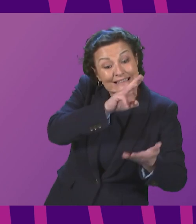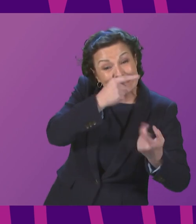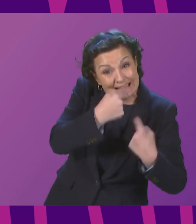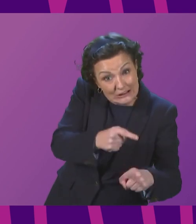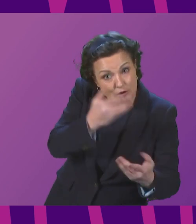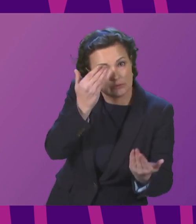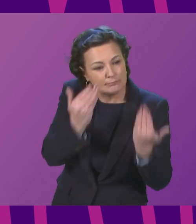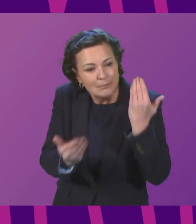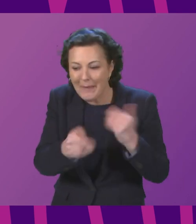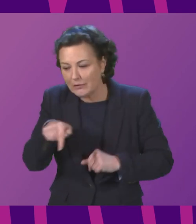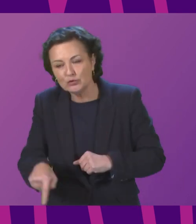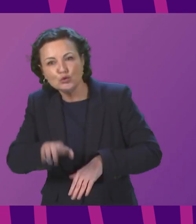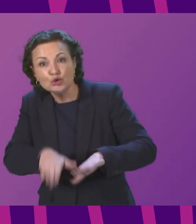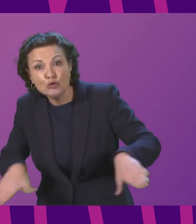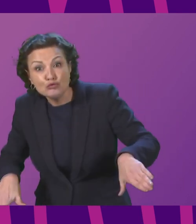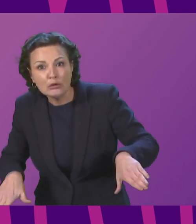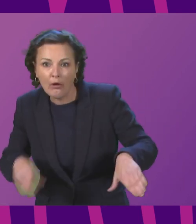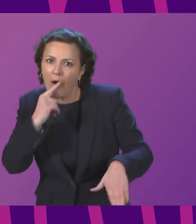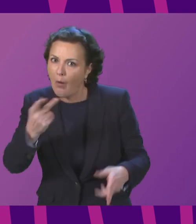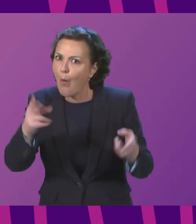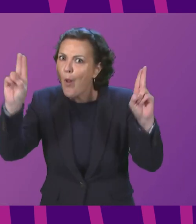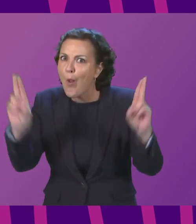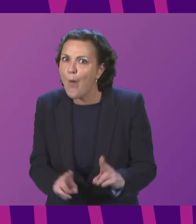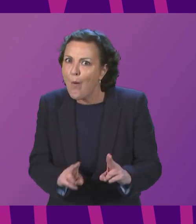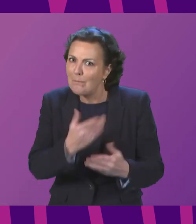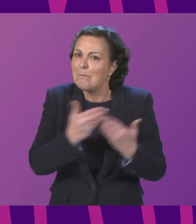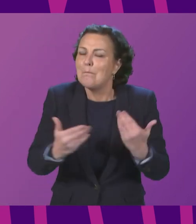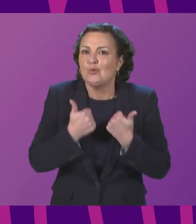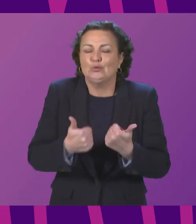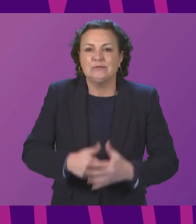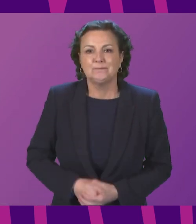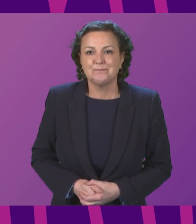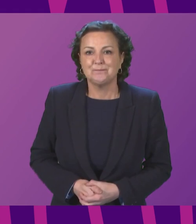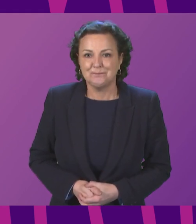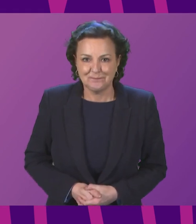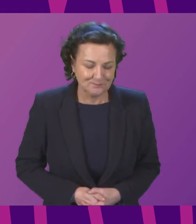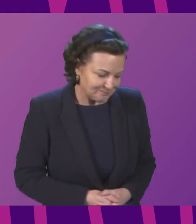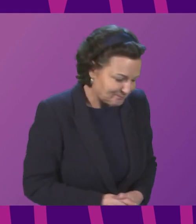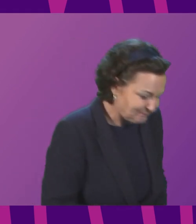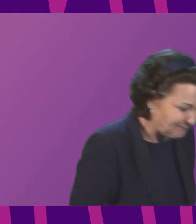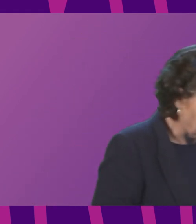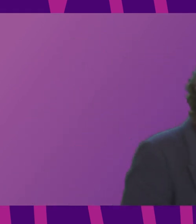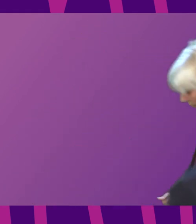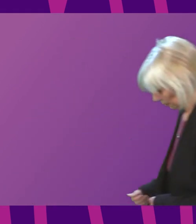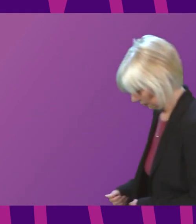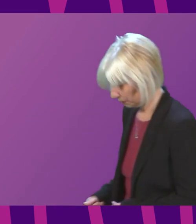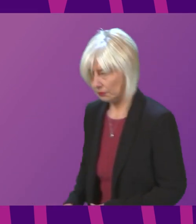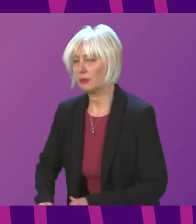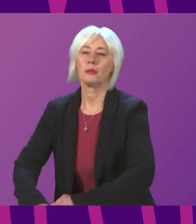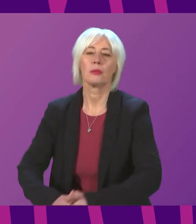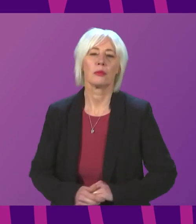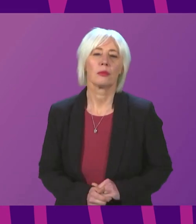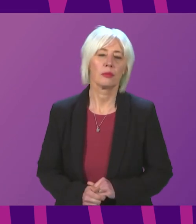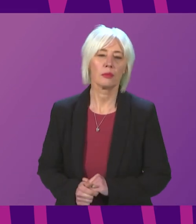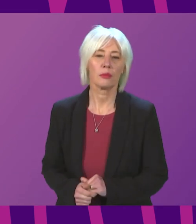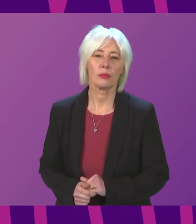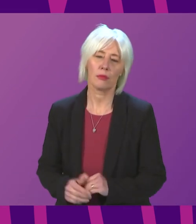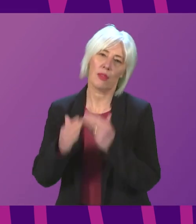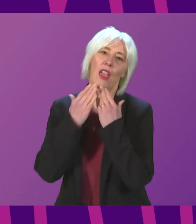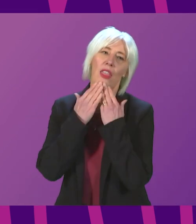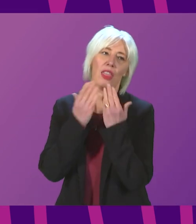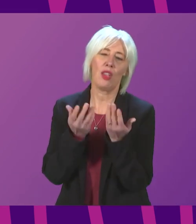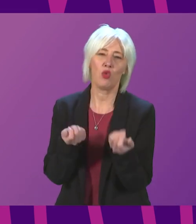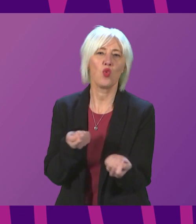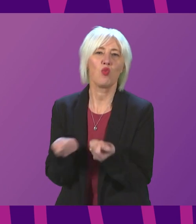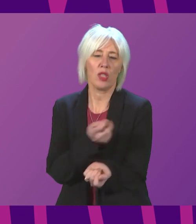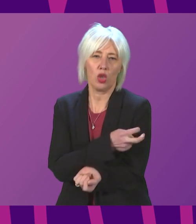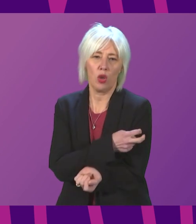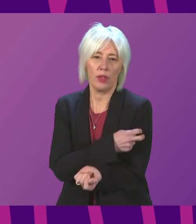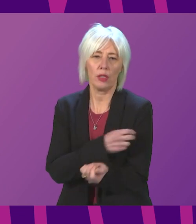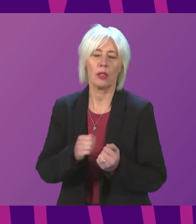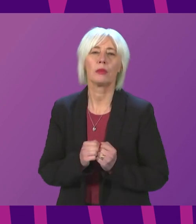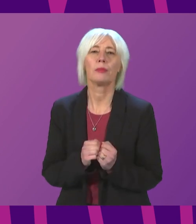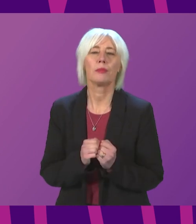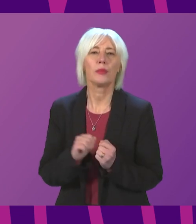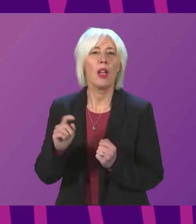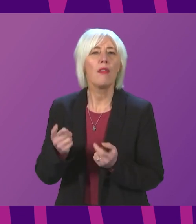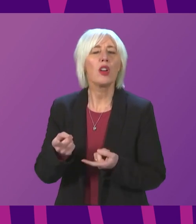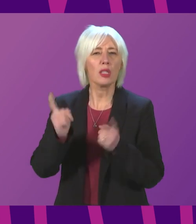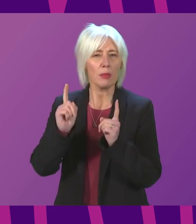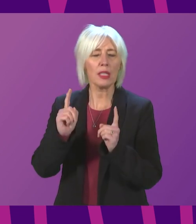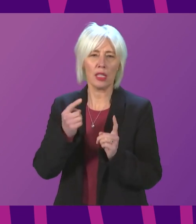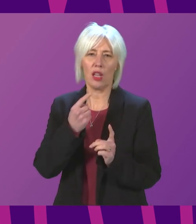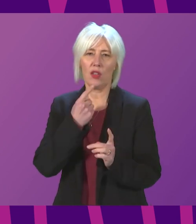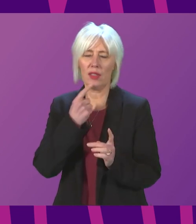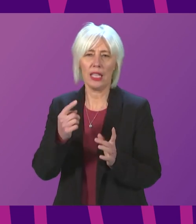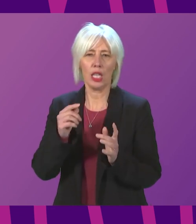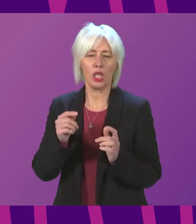The First Minister has alluded to the huge challenges from omicron that countries across